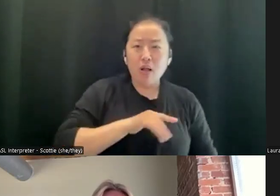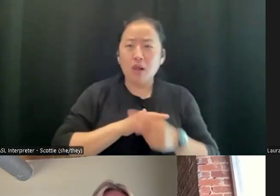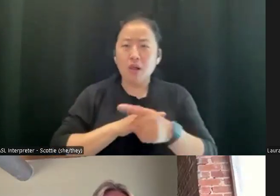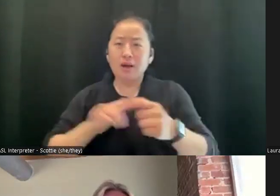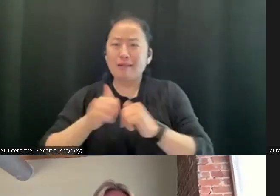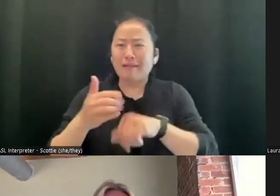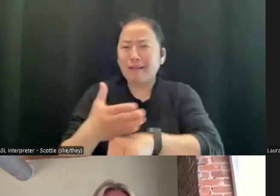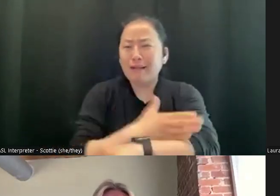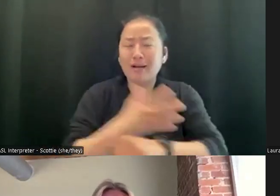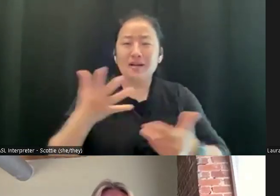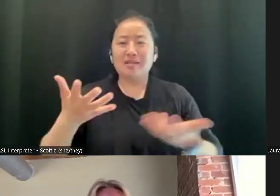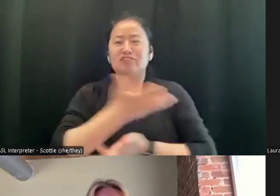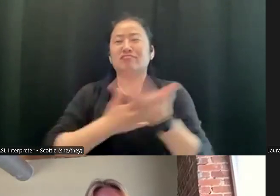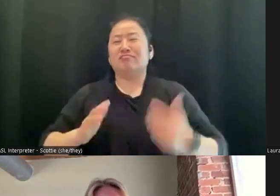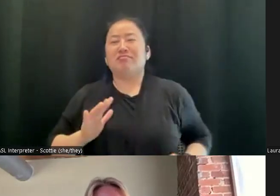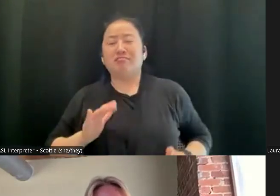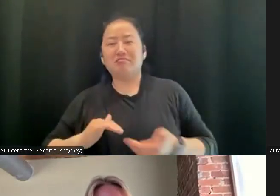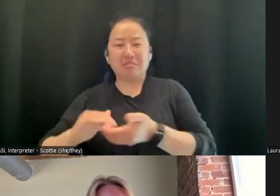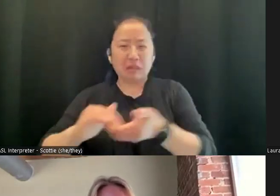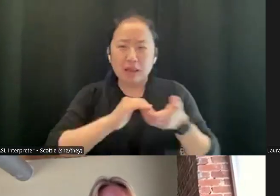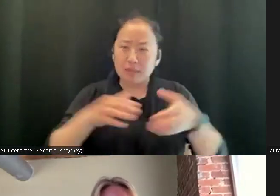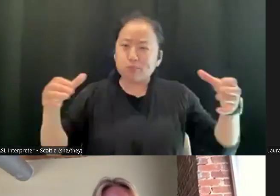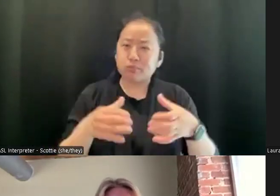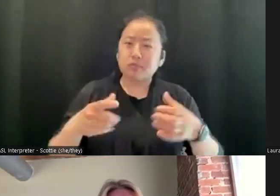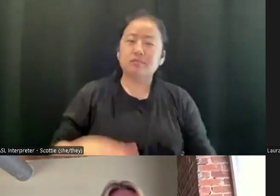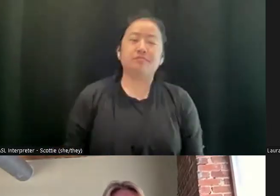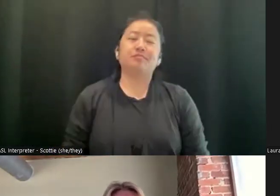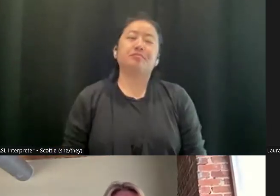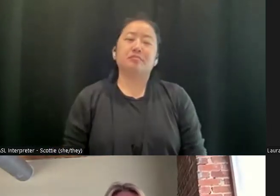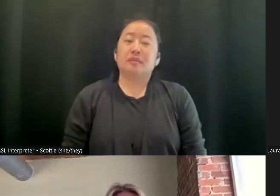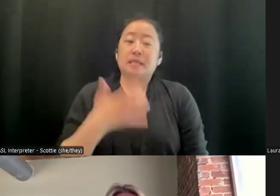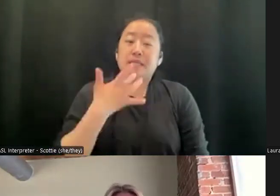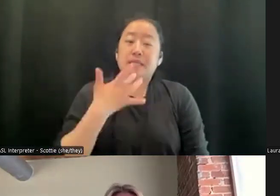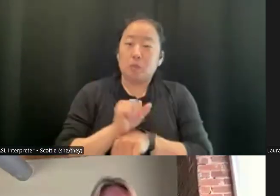So I'm extremely lucky that I was able to work with Bora Lee and Martha Rust.